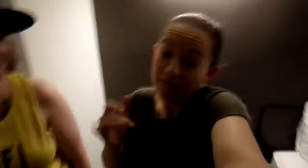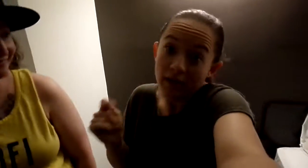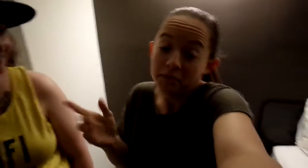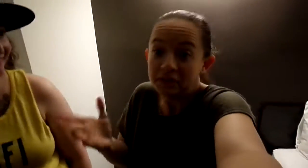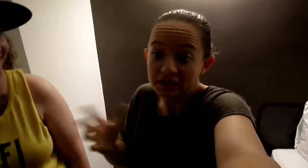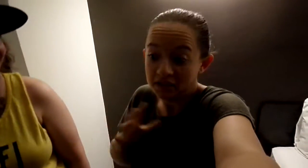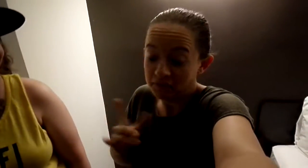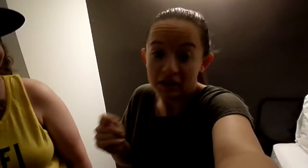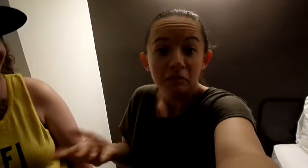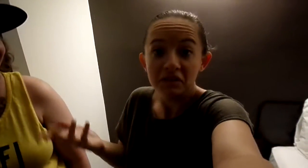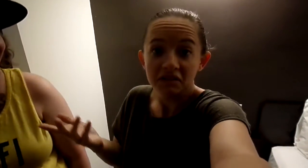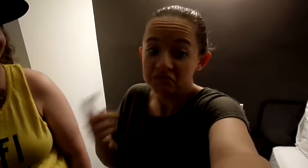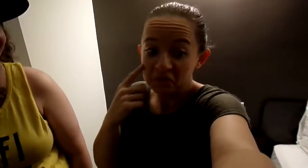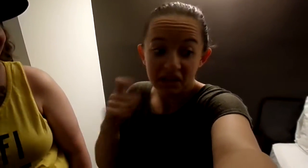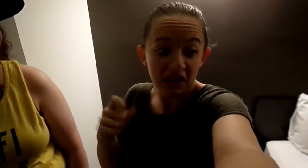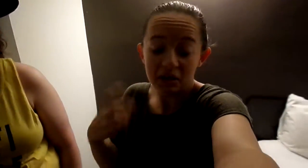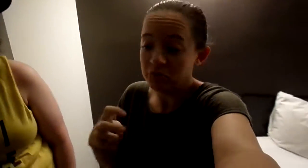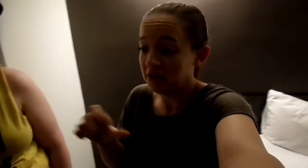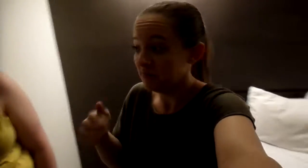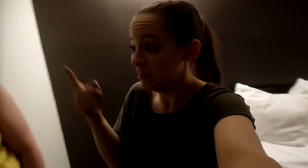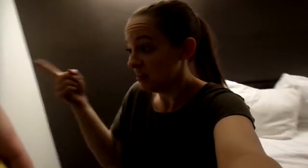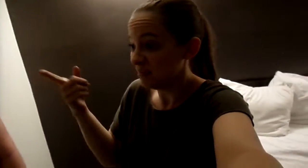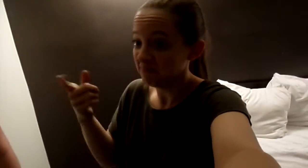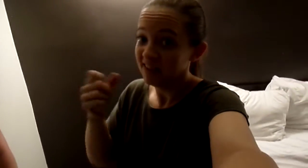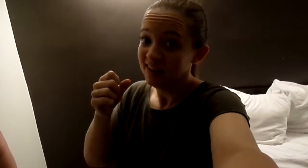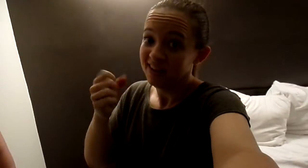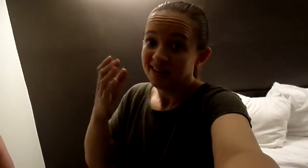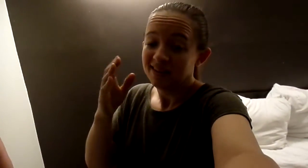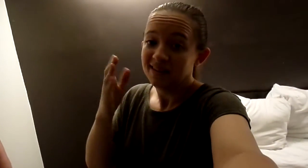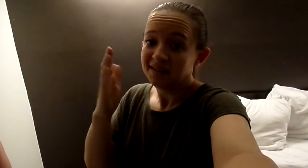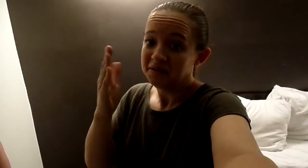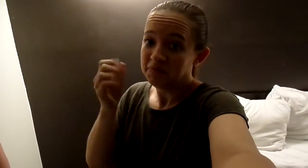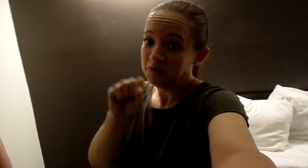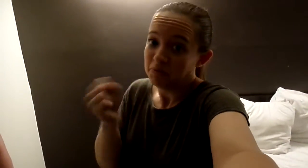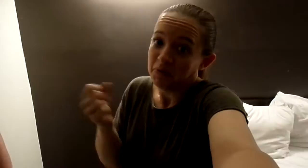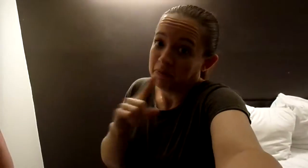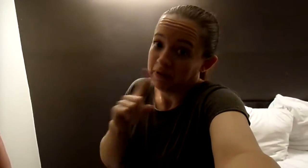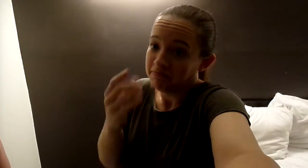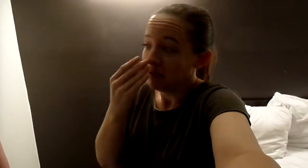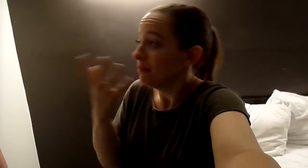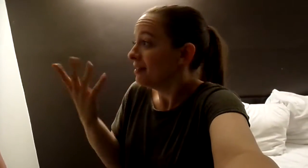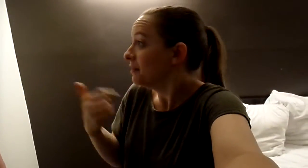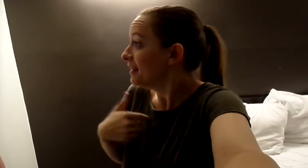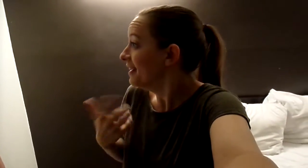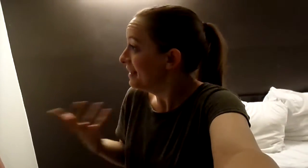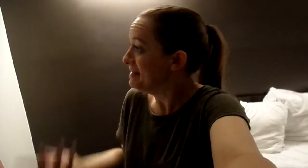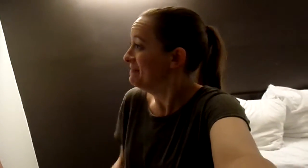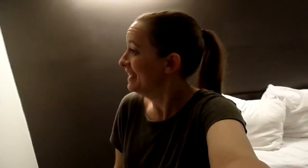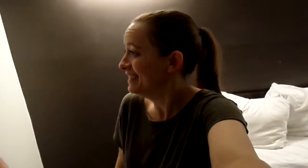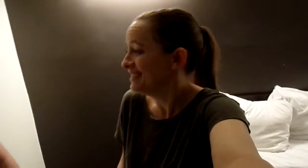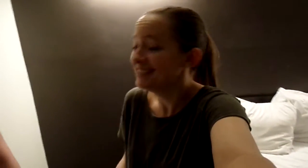[Jill] I'm fine with it. Only problem is the mirror is broke, but I don't care that much.